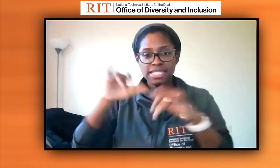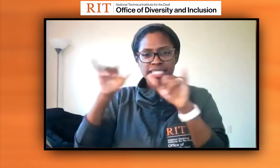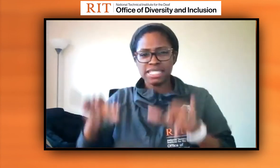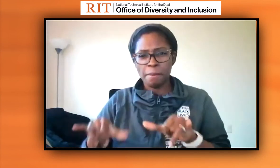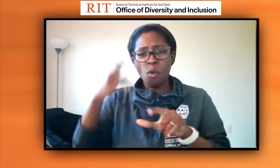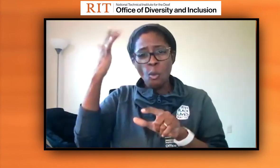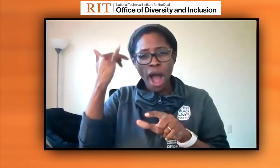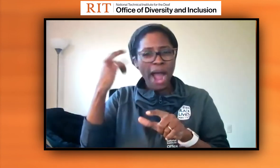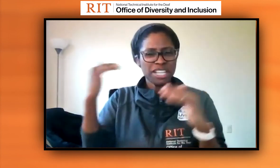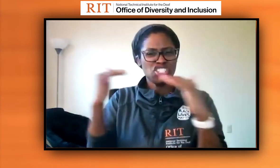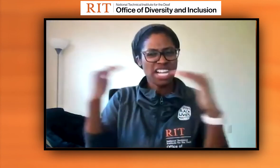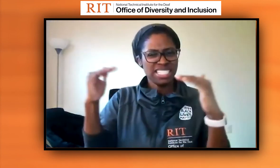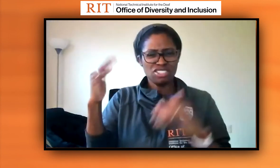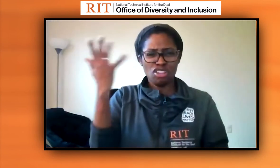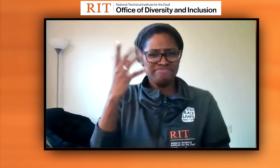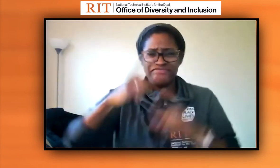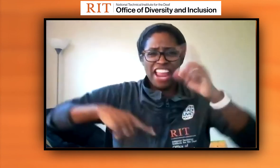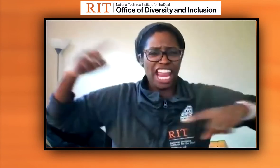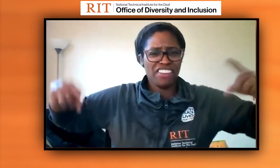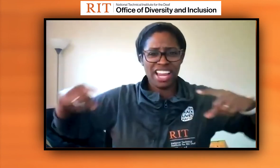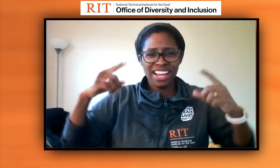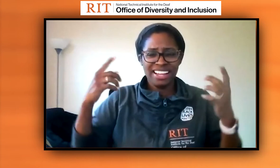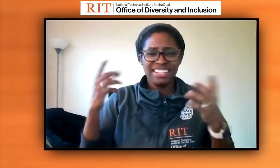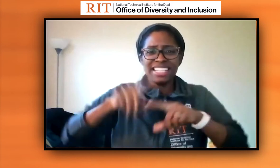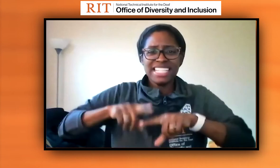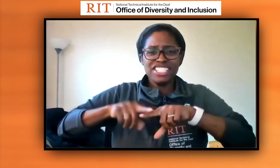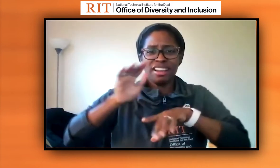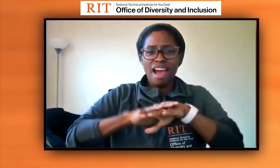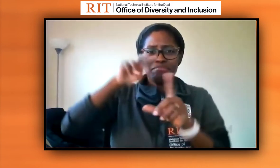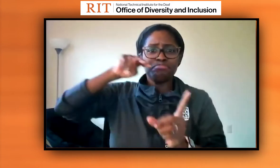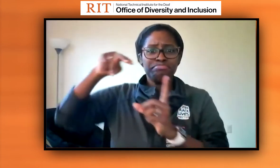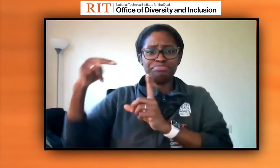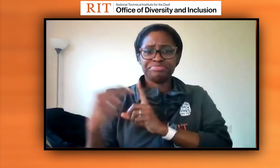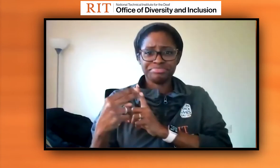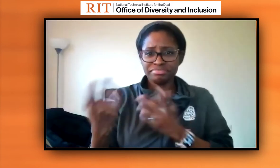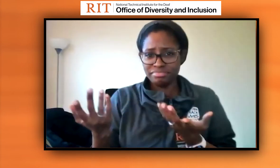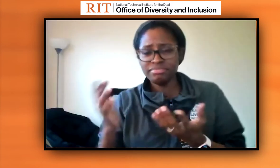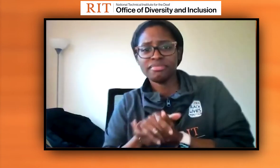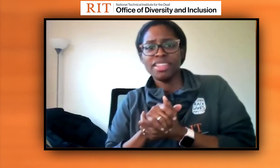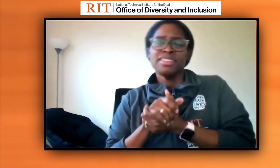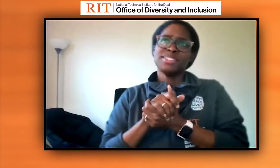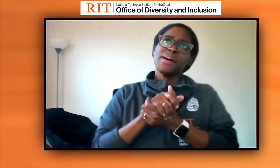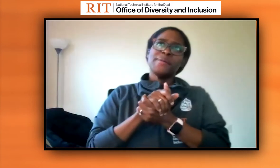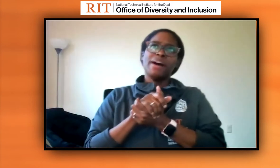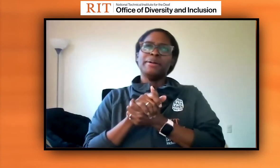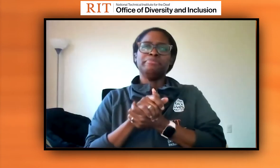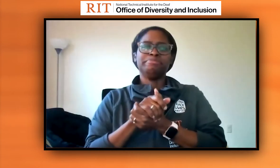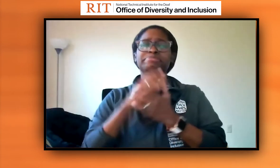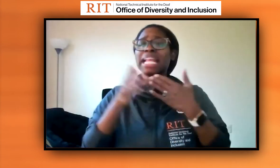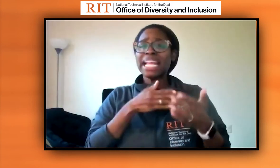because many people feel that justice is lacking for Black and brown individuals. And it does really depend on perspective, but that is one that is out there.